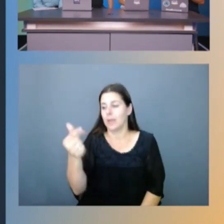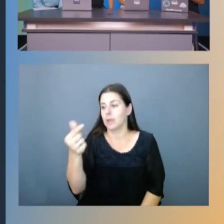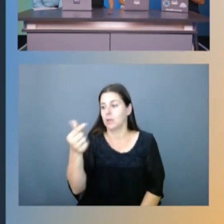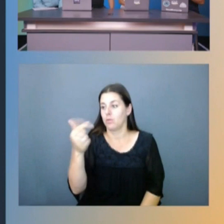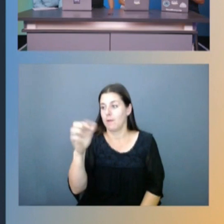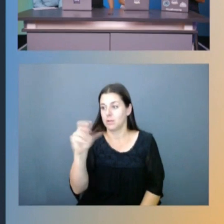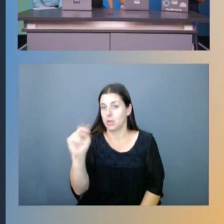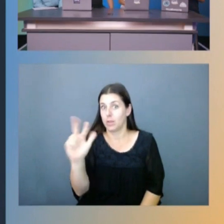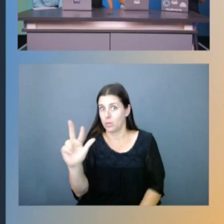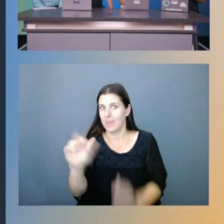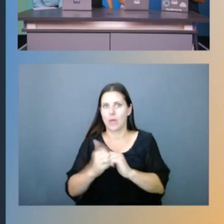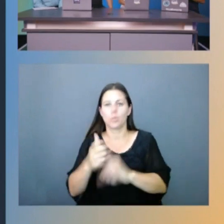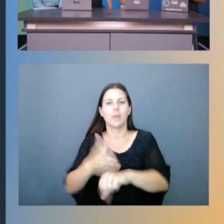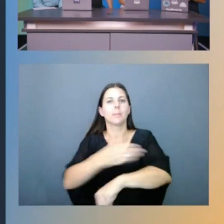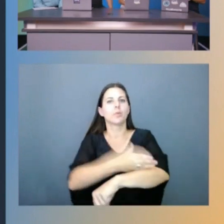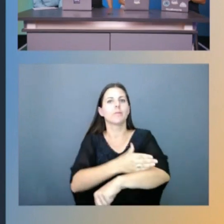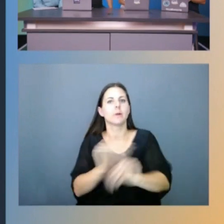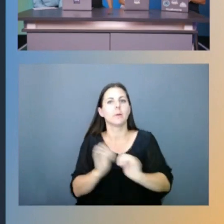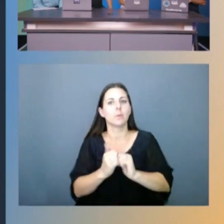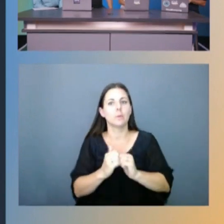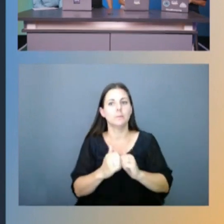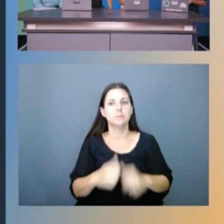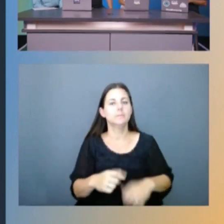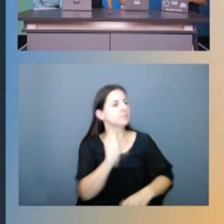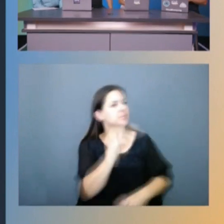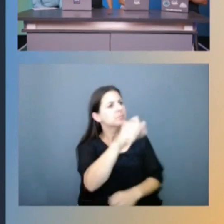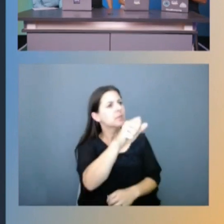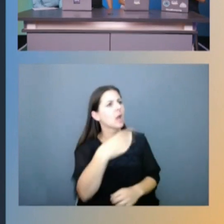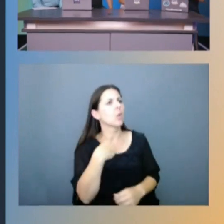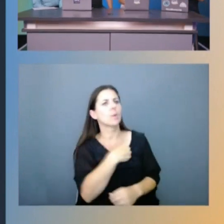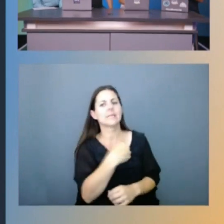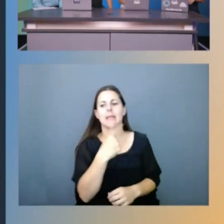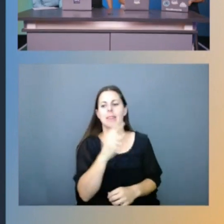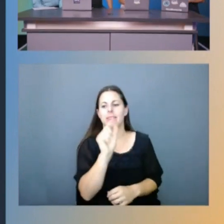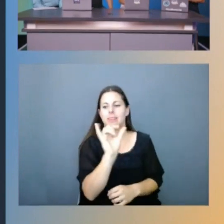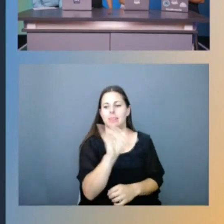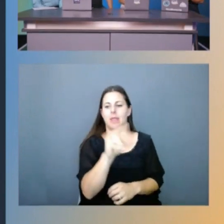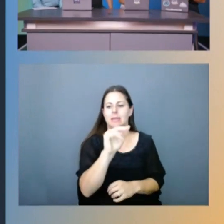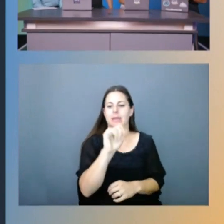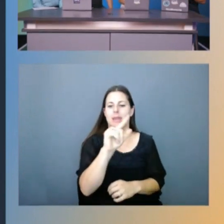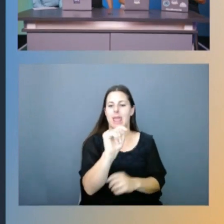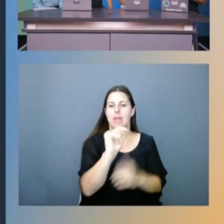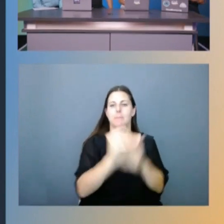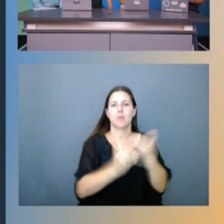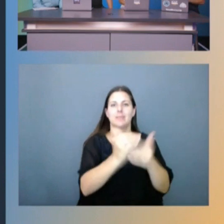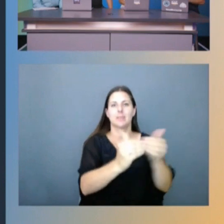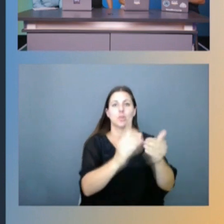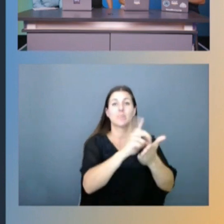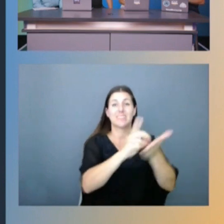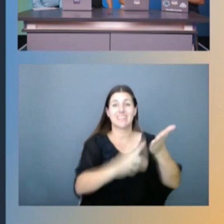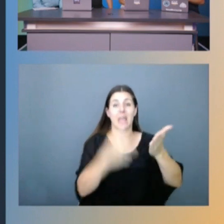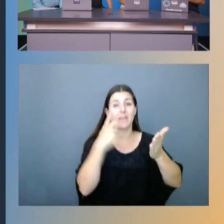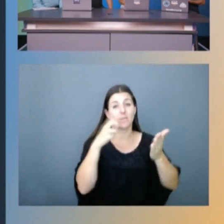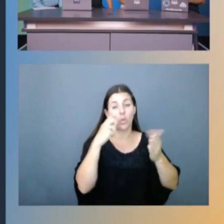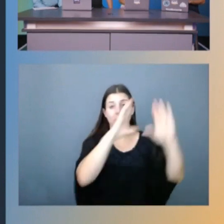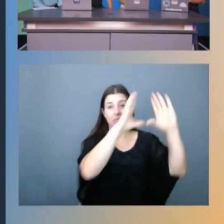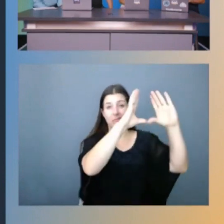We sometimes claim that that processor was designed for the cloud and people are wondering what it means.